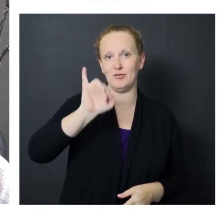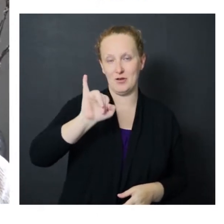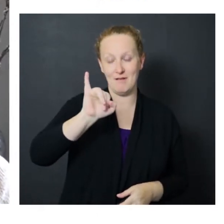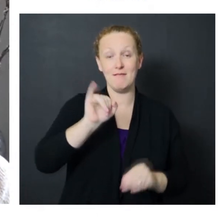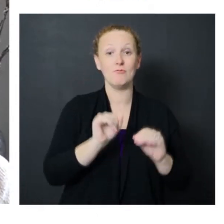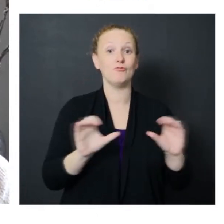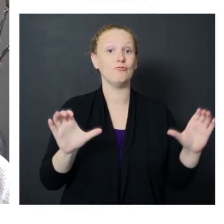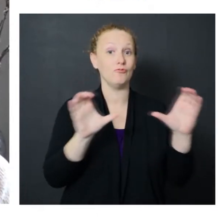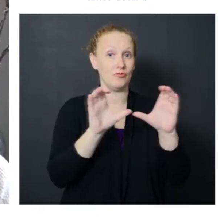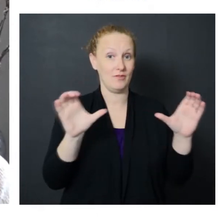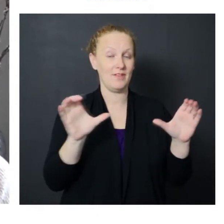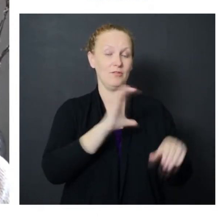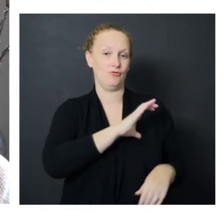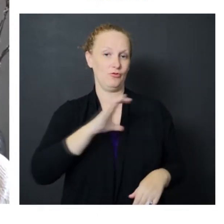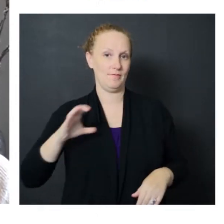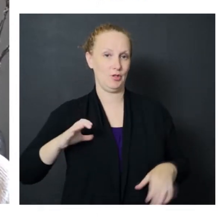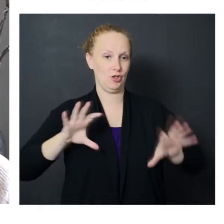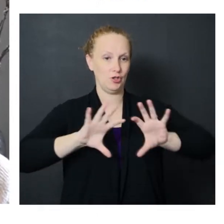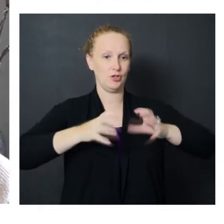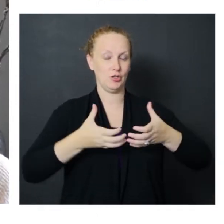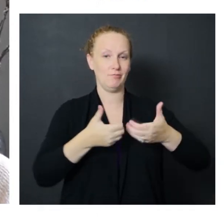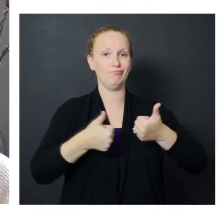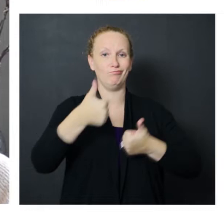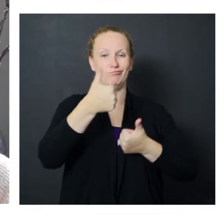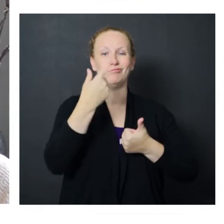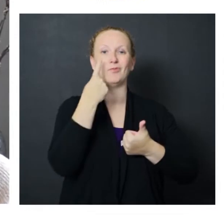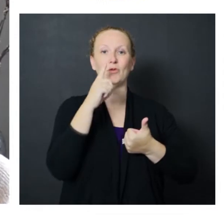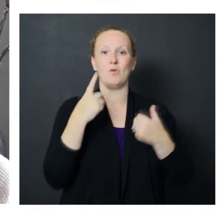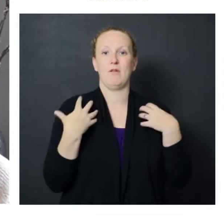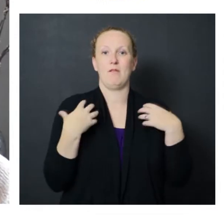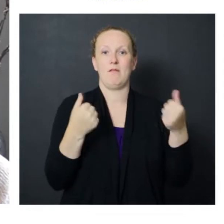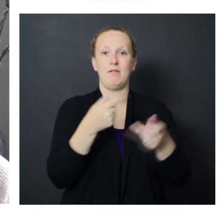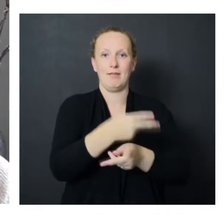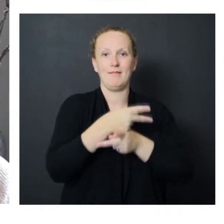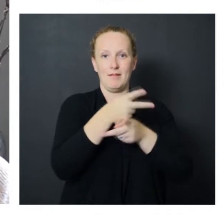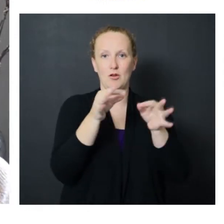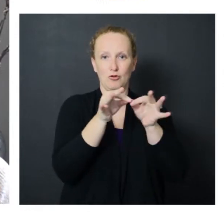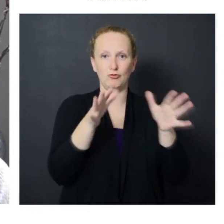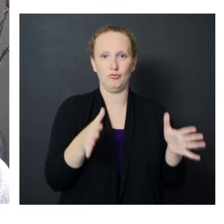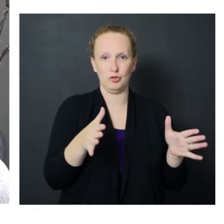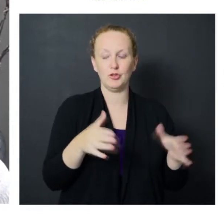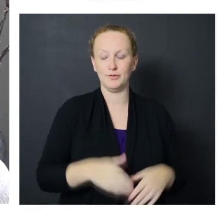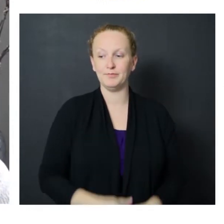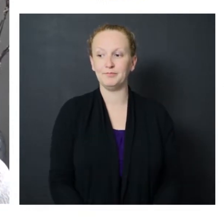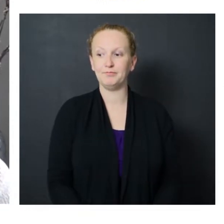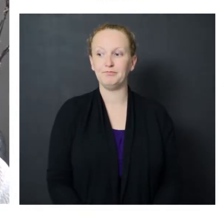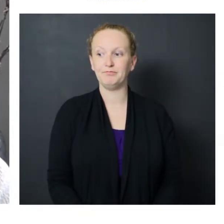or the Certification Commission for Healthcare Interpreters. And Natalya,